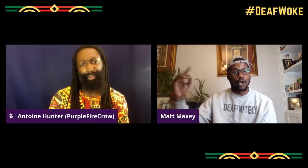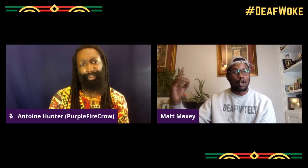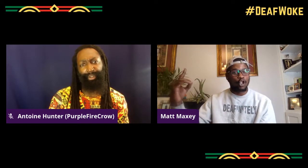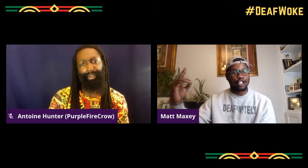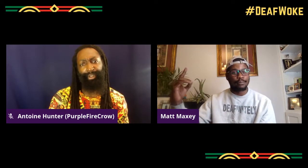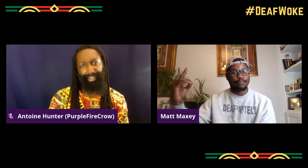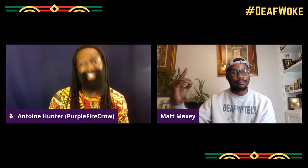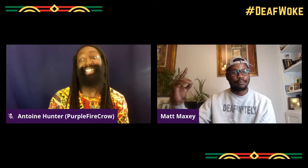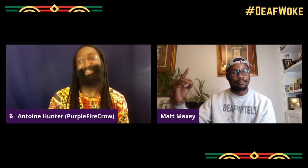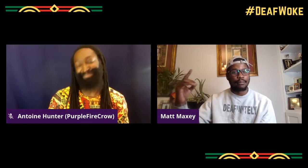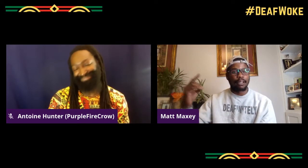Near Fort Hood.